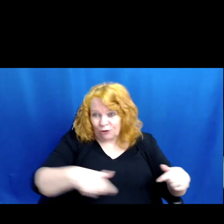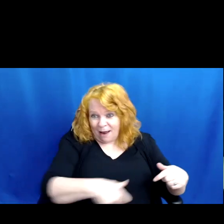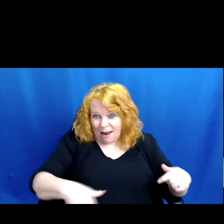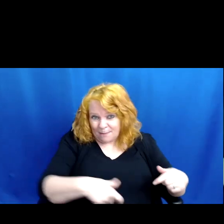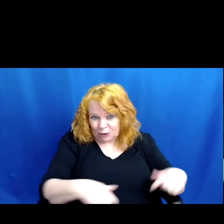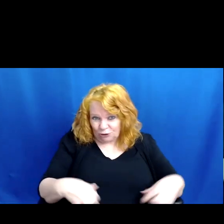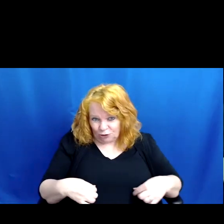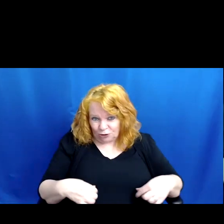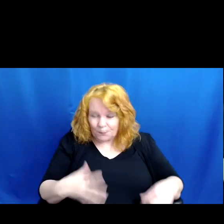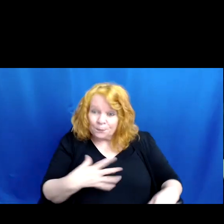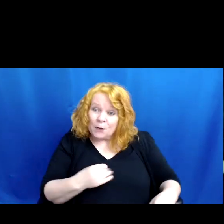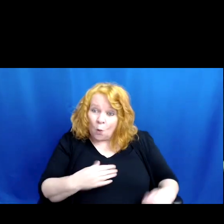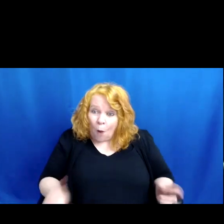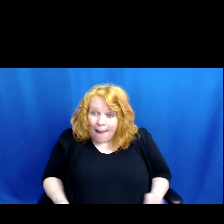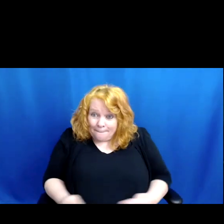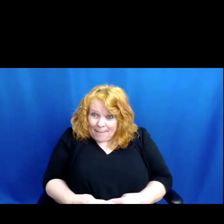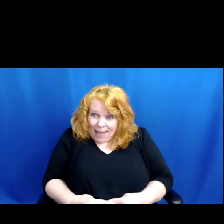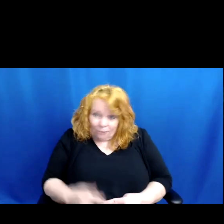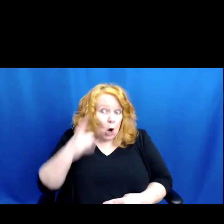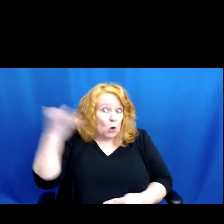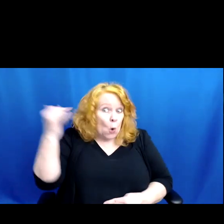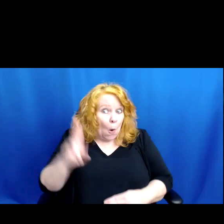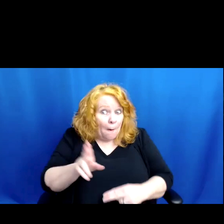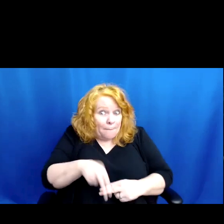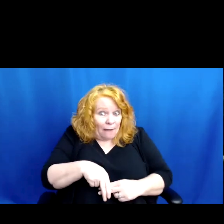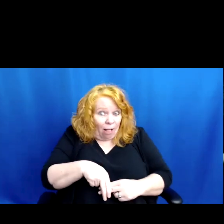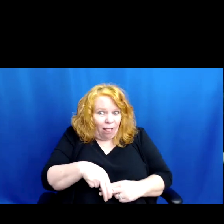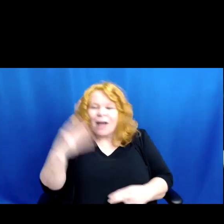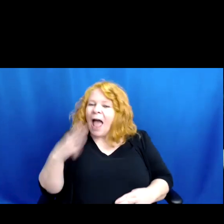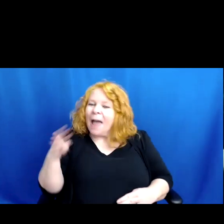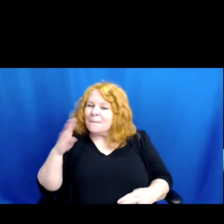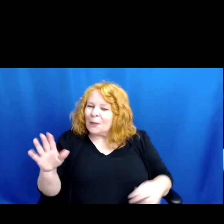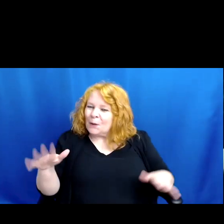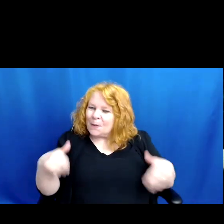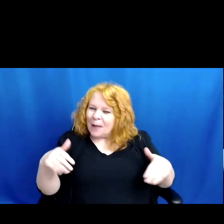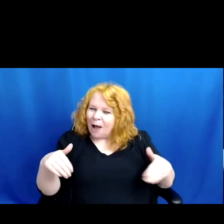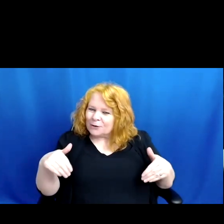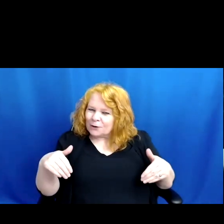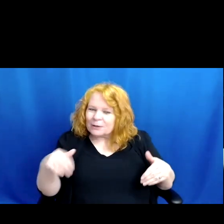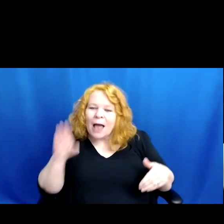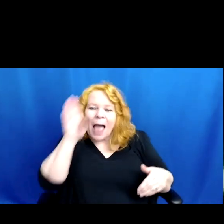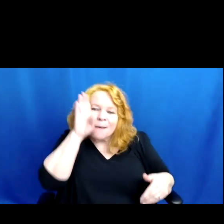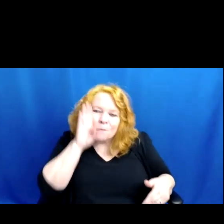A white belt with a gold buckle, and he wears blue trousers and brown boots.